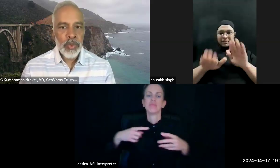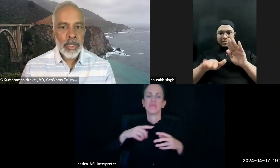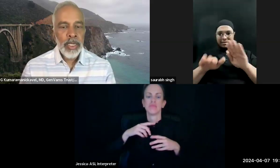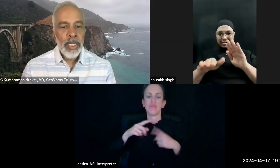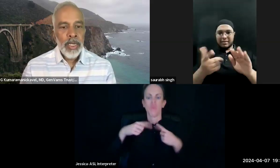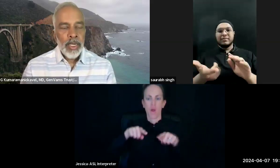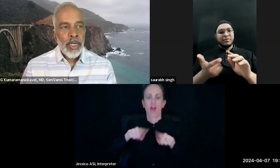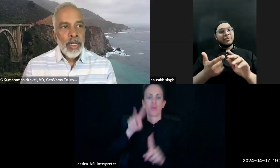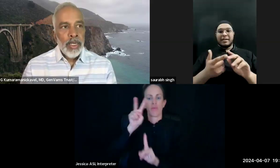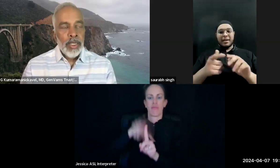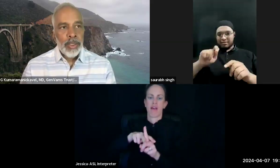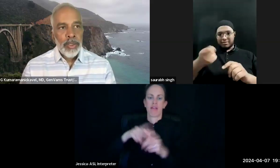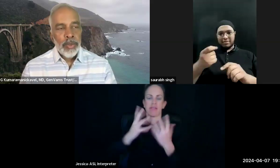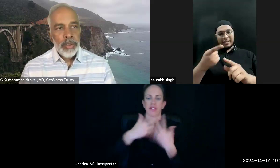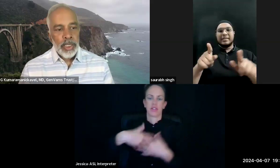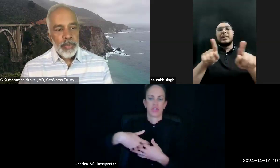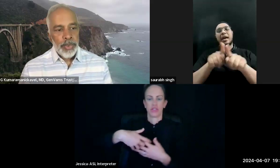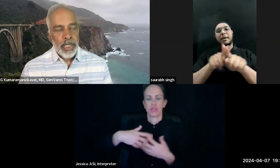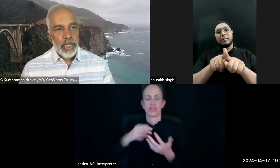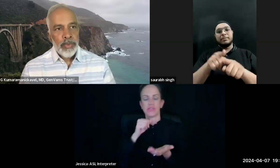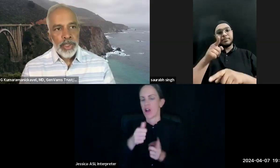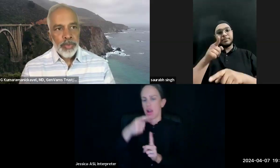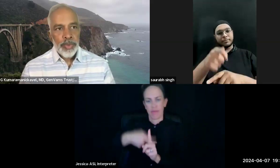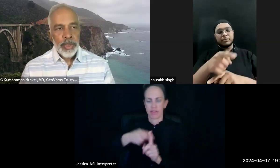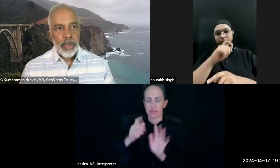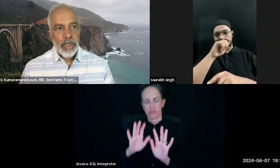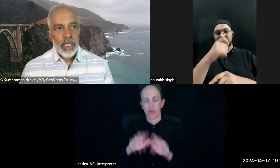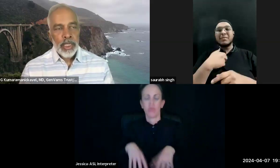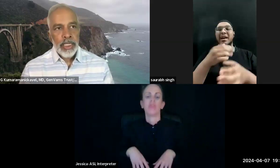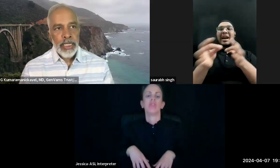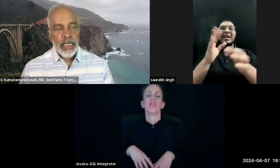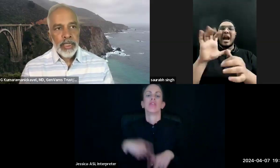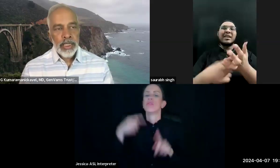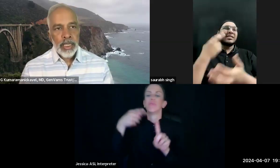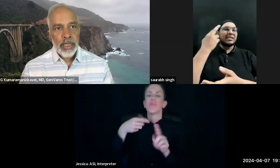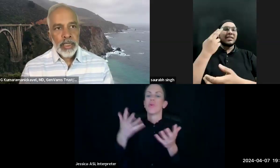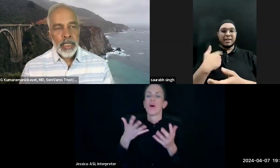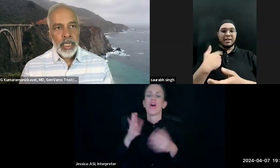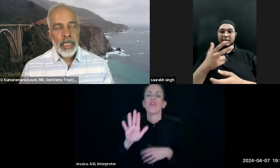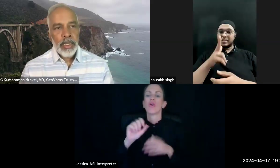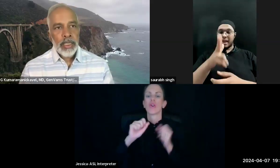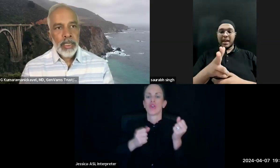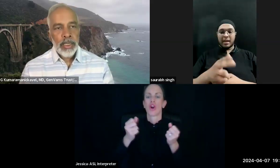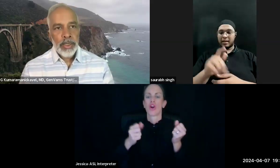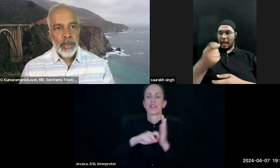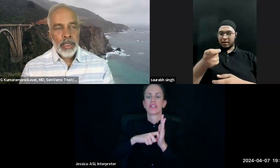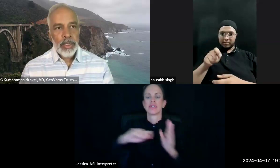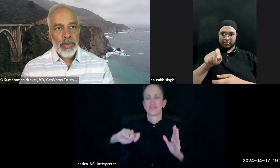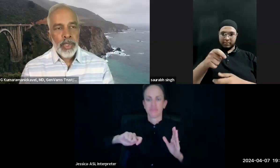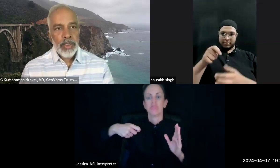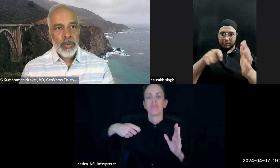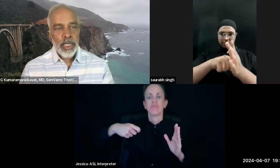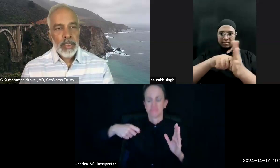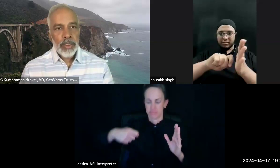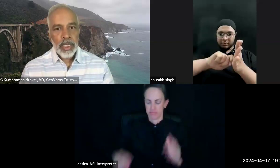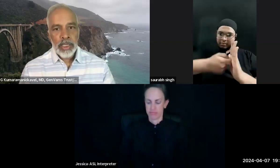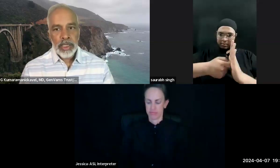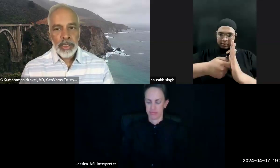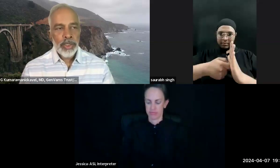so on. So the point at which you put your car key and start and to the point where your car starts